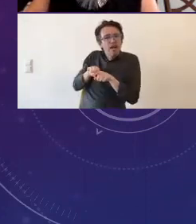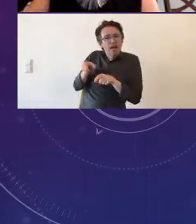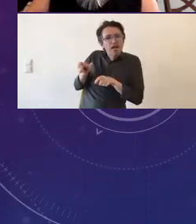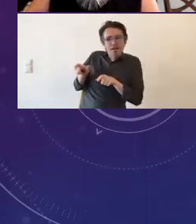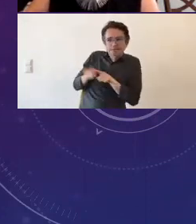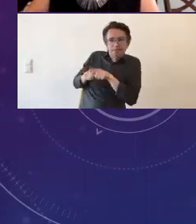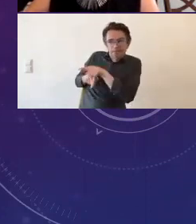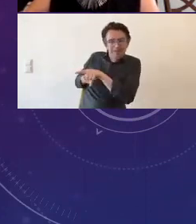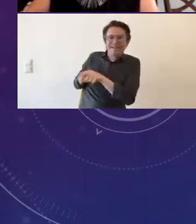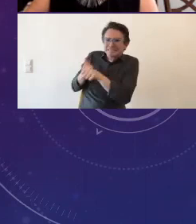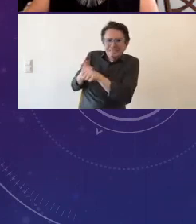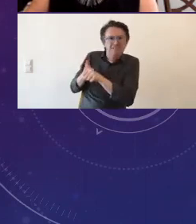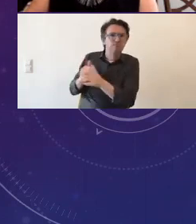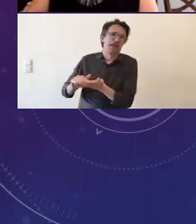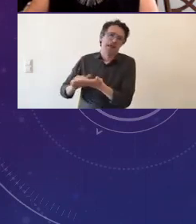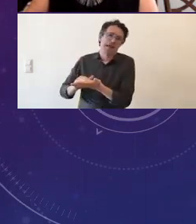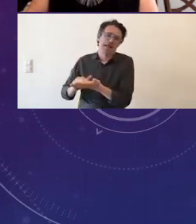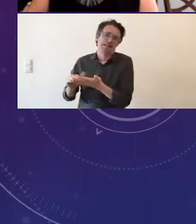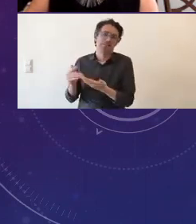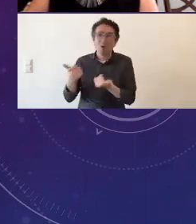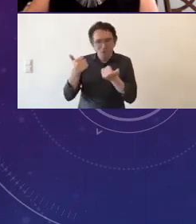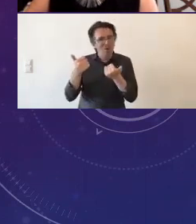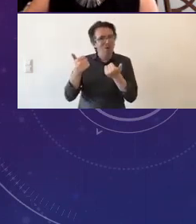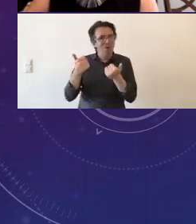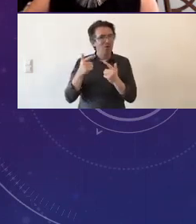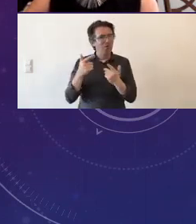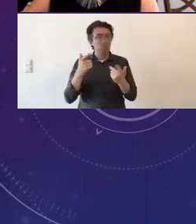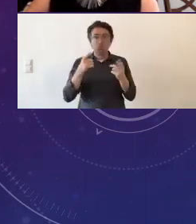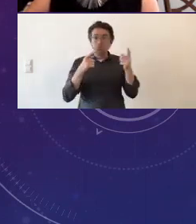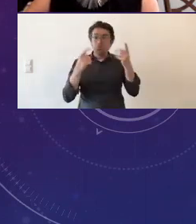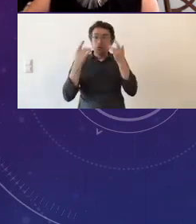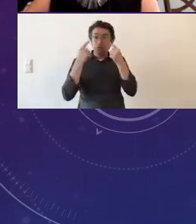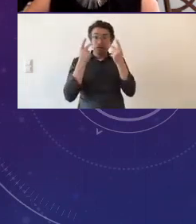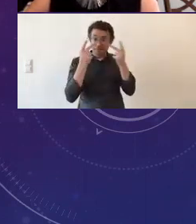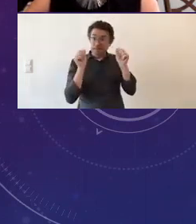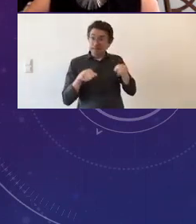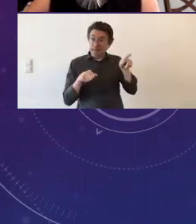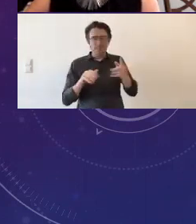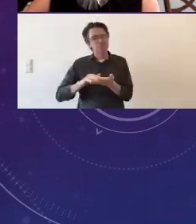him and as having also mentioned that the deafblind community isn't extremely